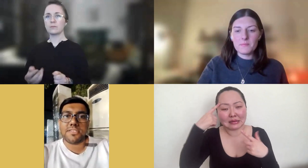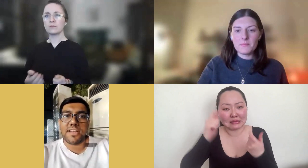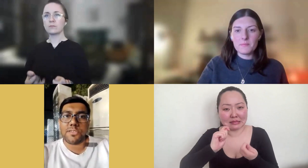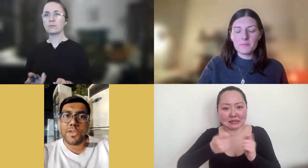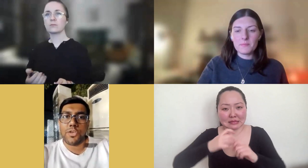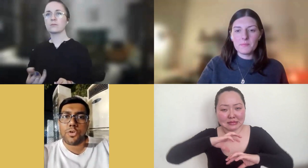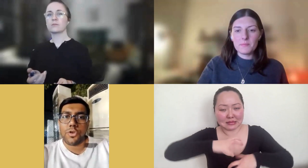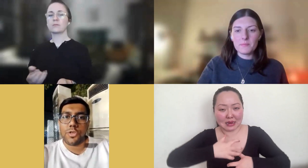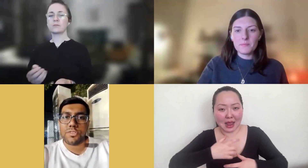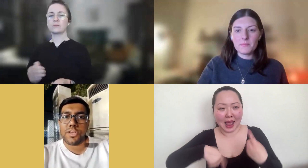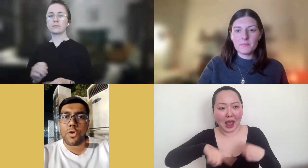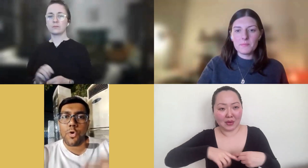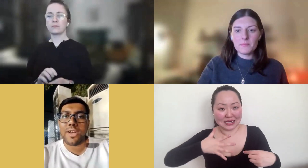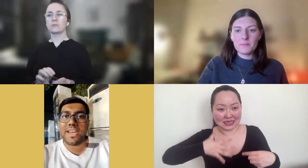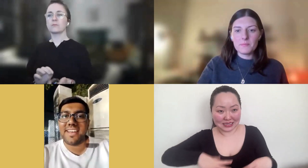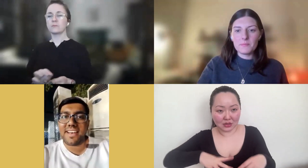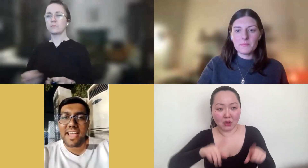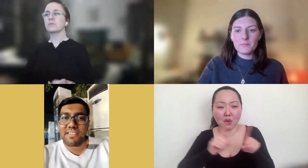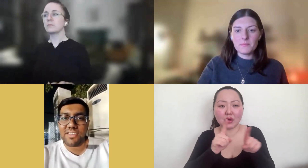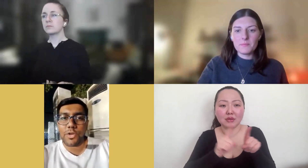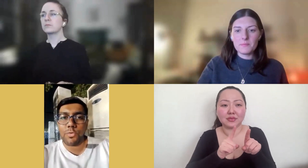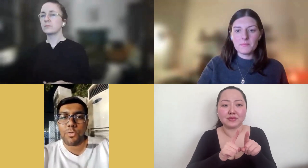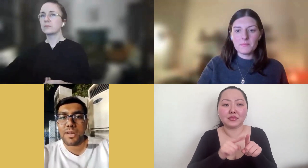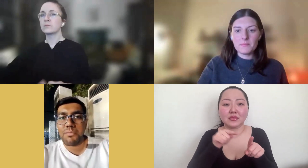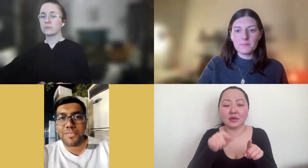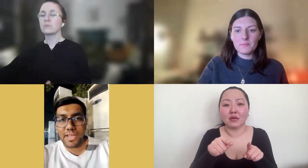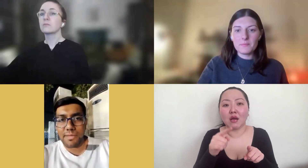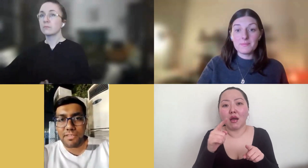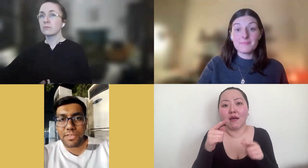of the first grants where you could use your Indian language if you were more comfortable